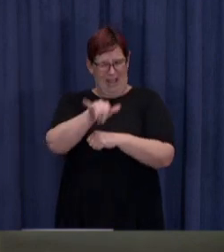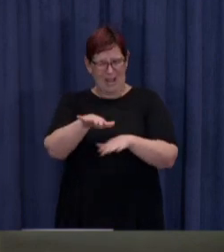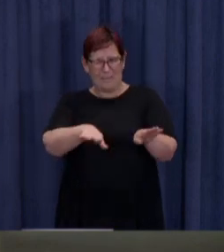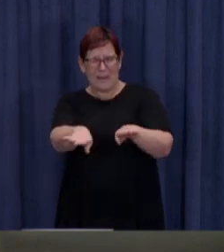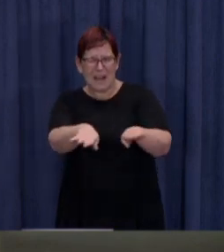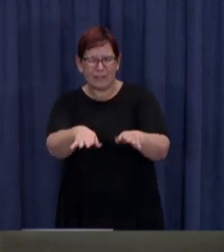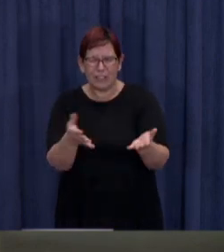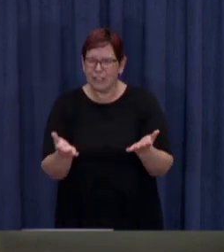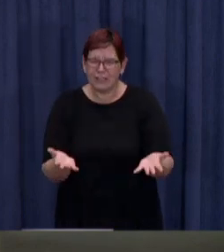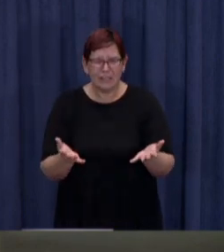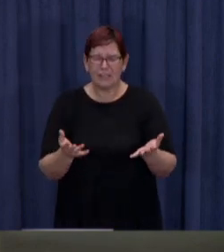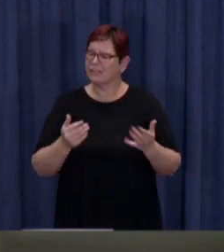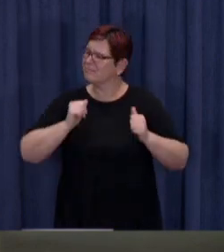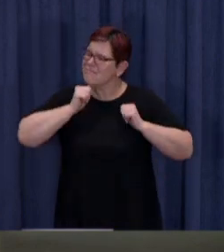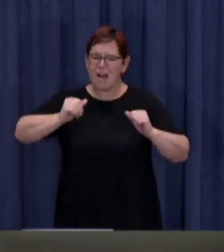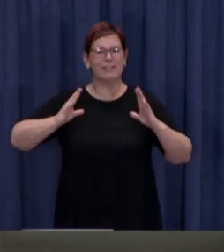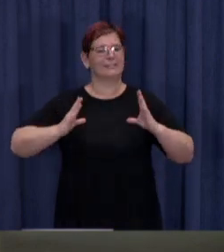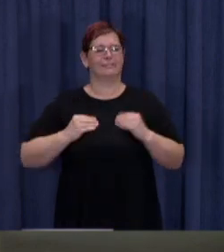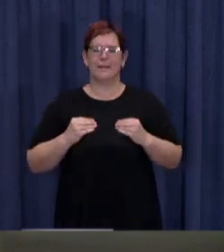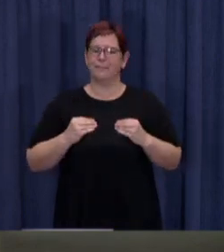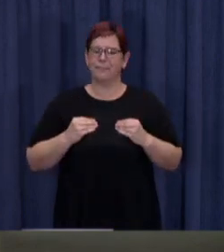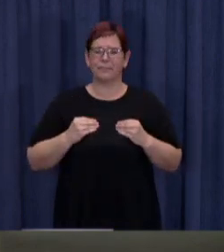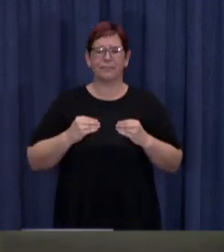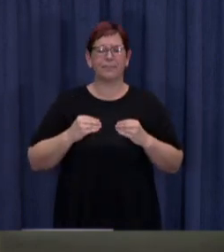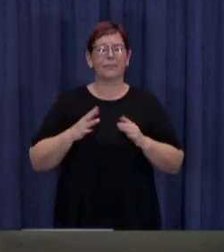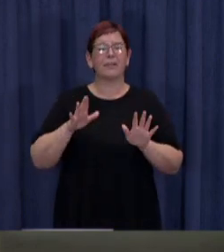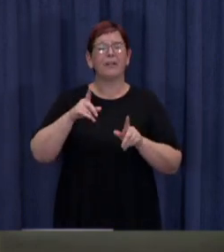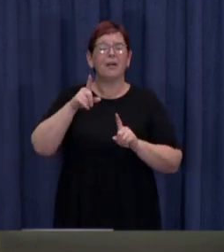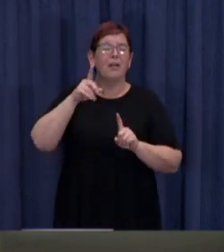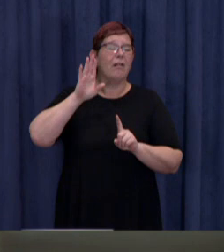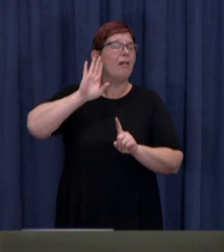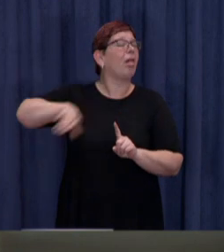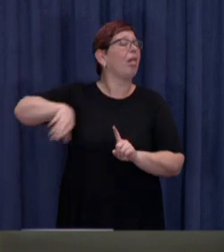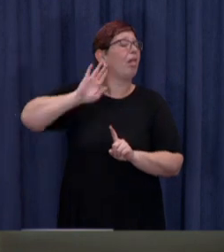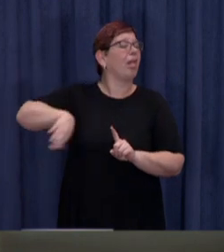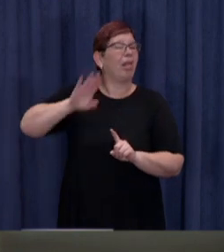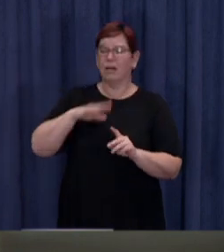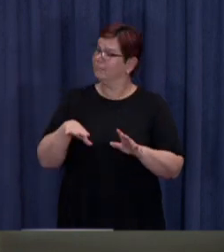cannot continue this declaration sends the strongest possible message that I